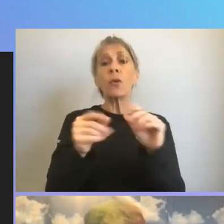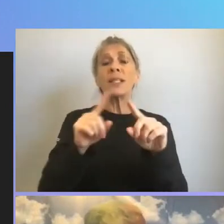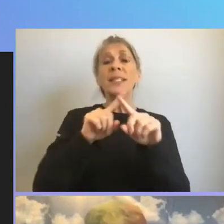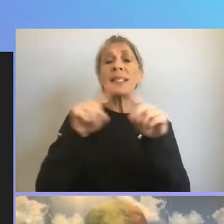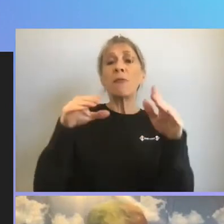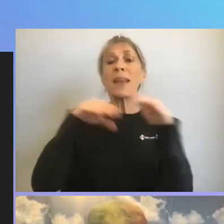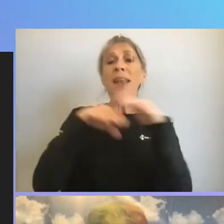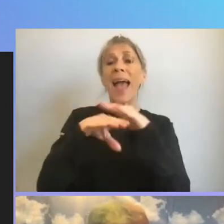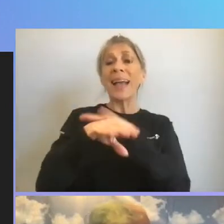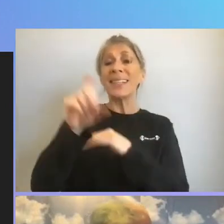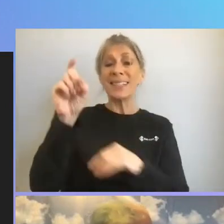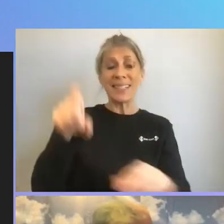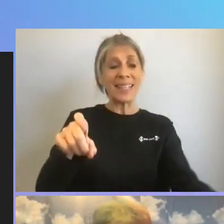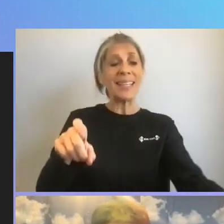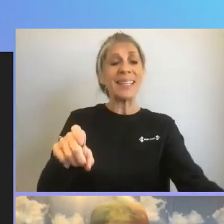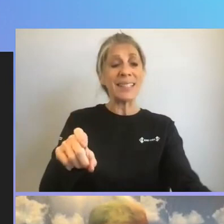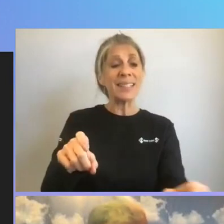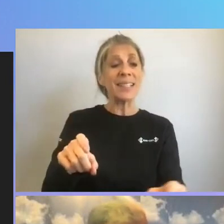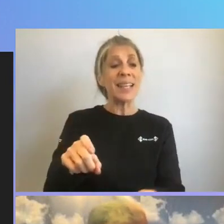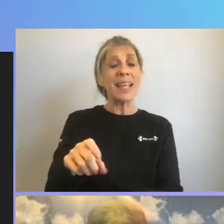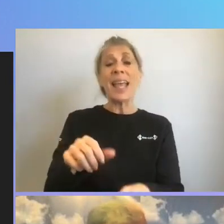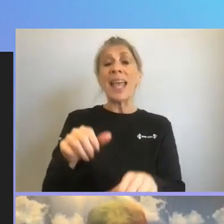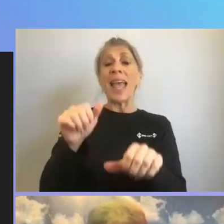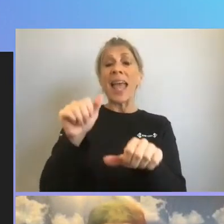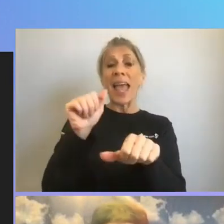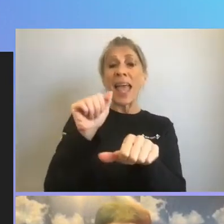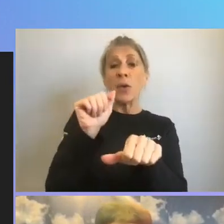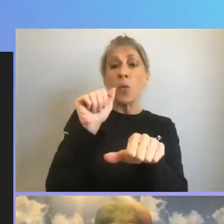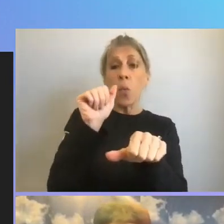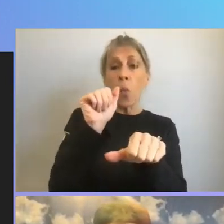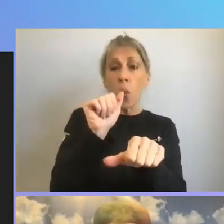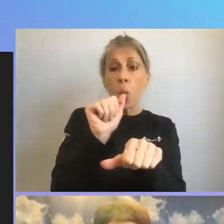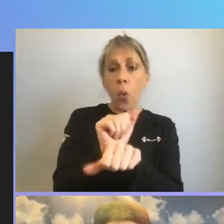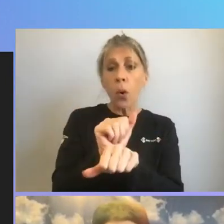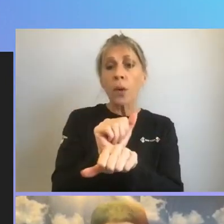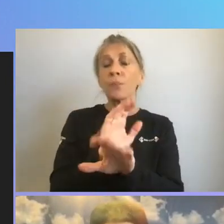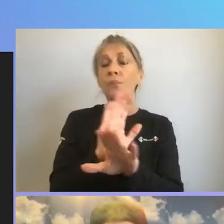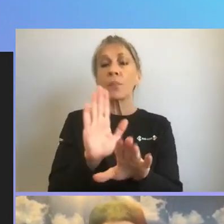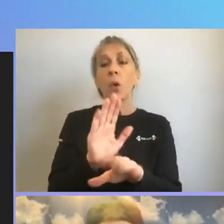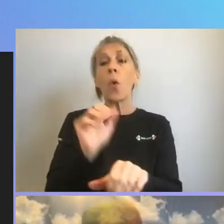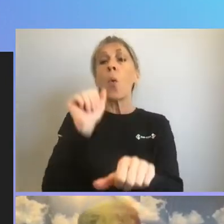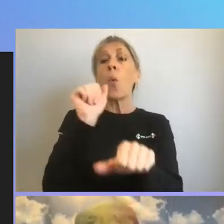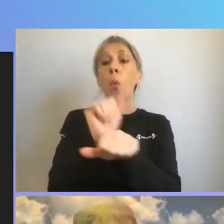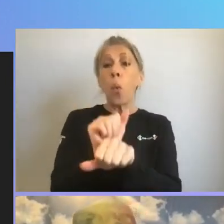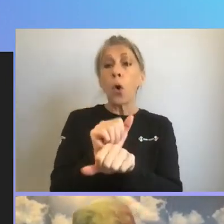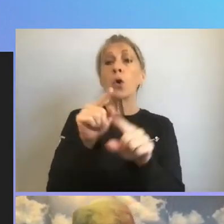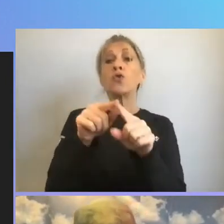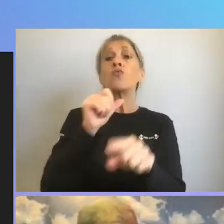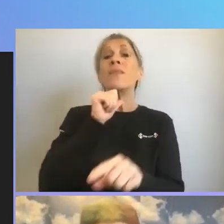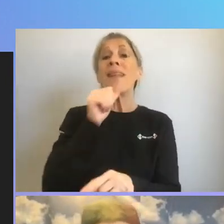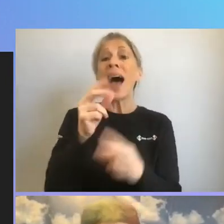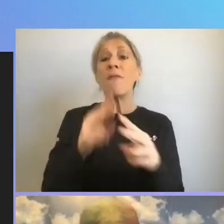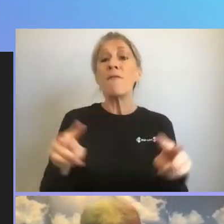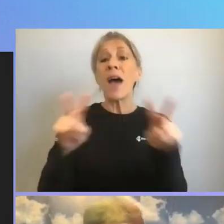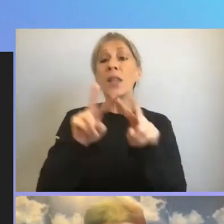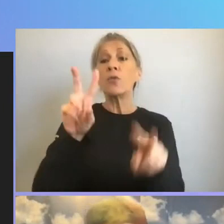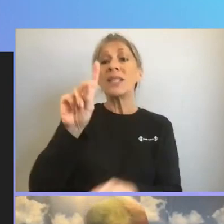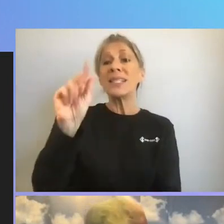work to value disabled. Well I'm sorry, work to not value